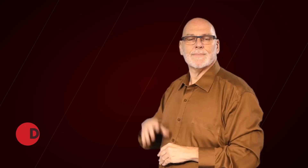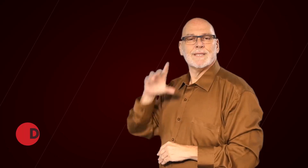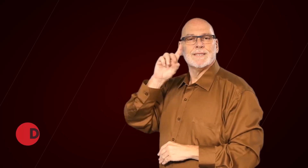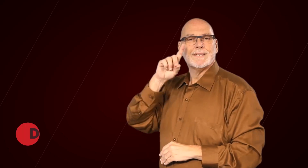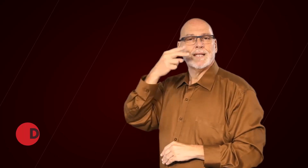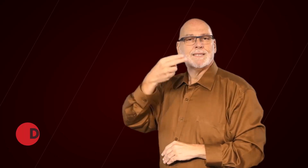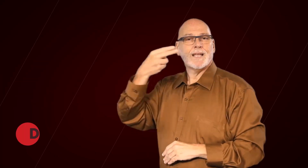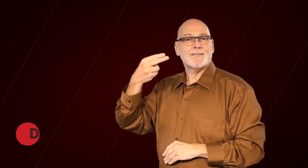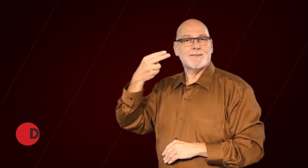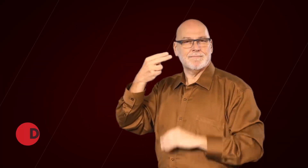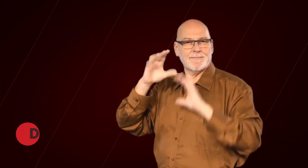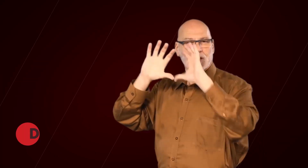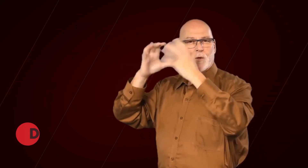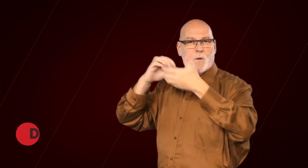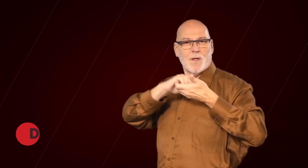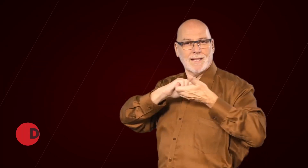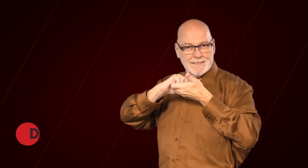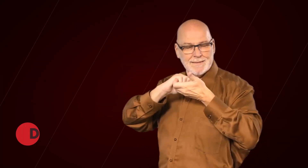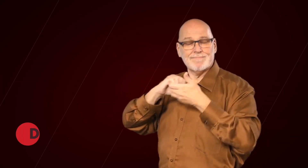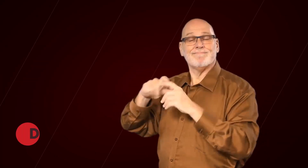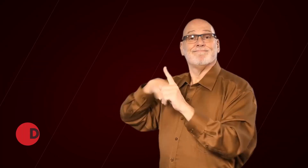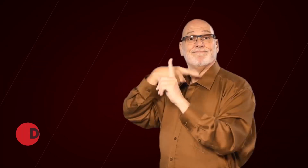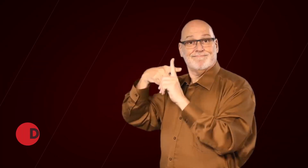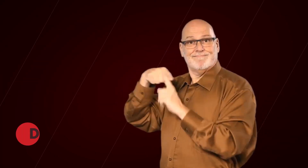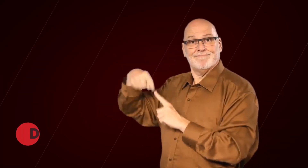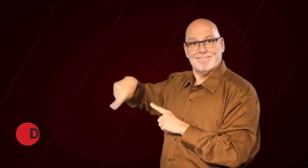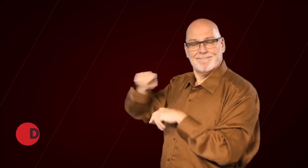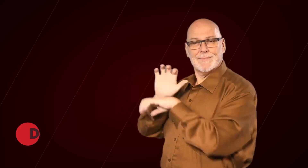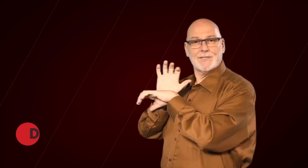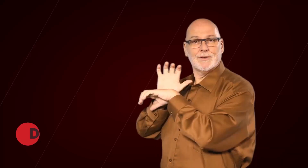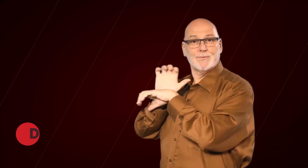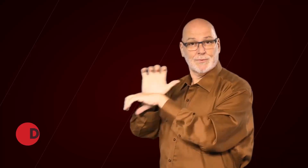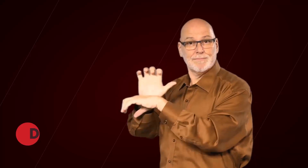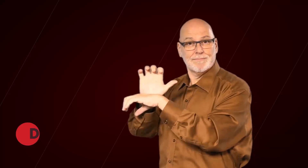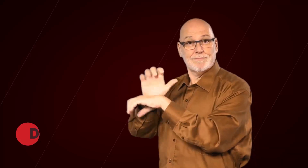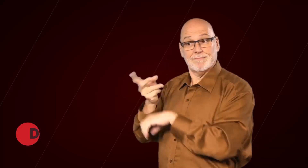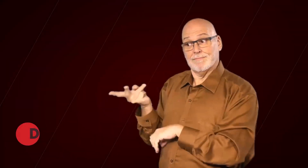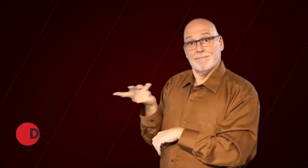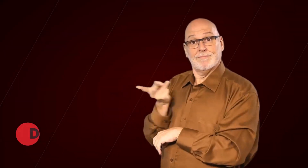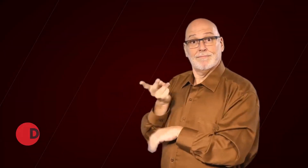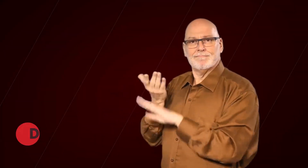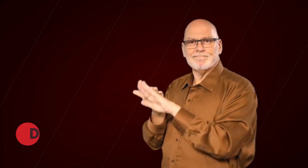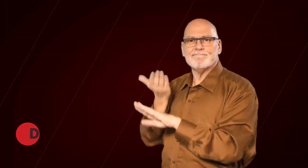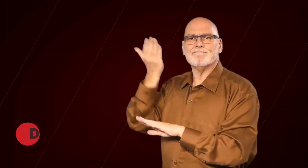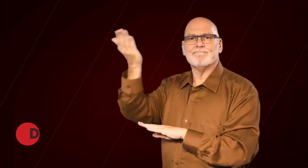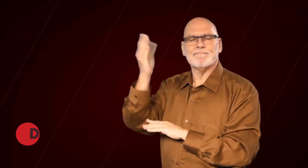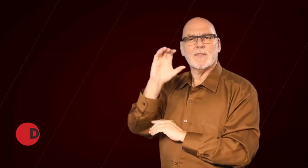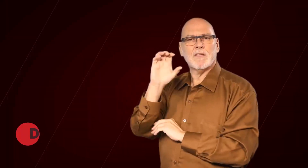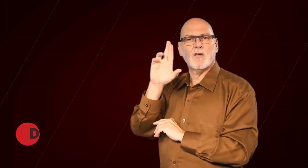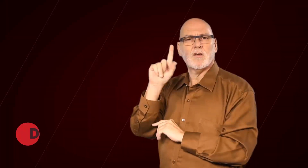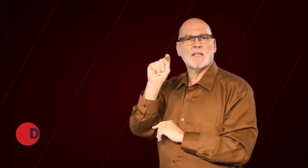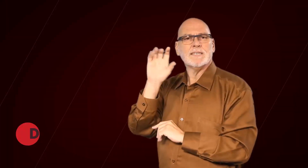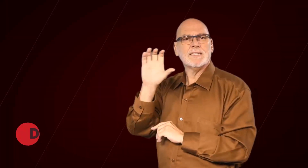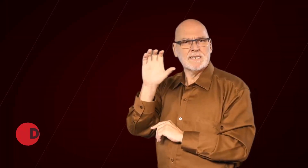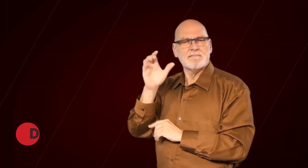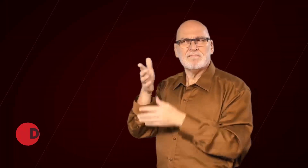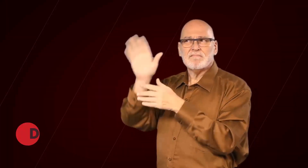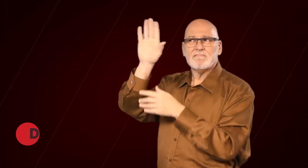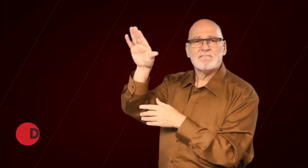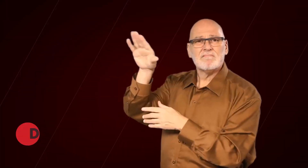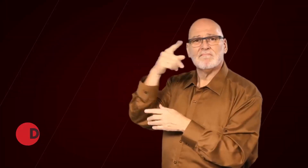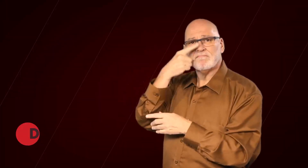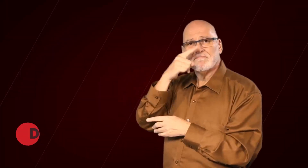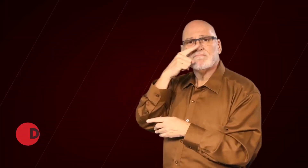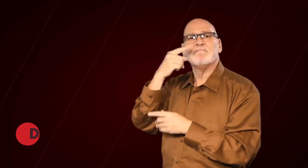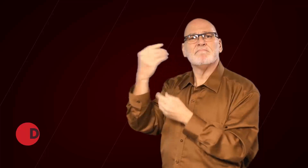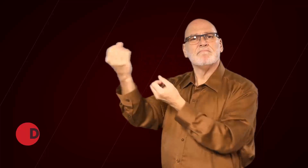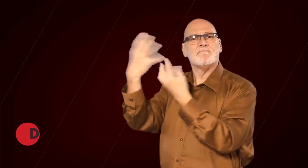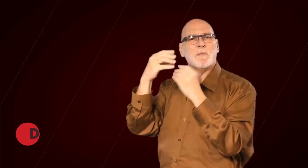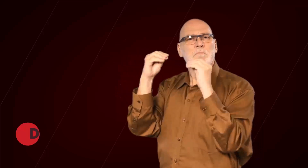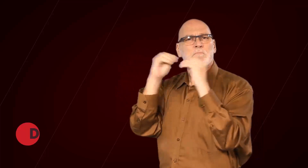[ANSELMO]: The DHH Coalition and CDGM in their submission to CRTC also asked that